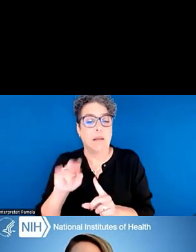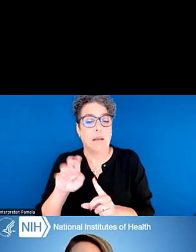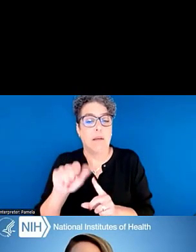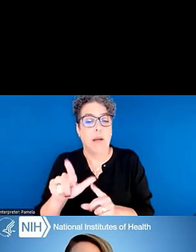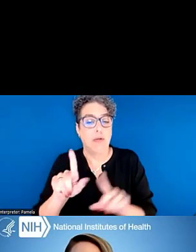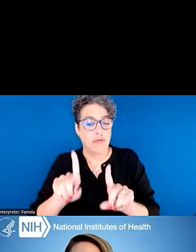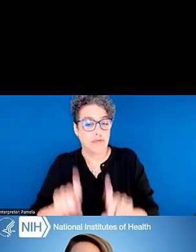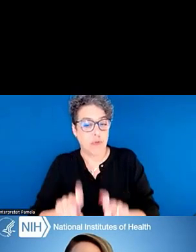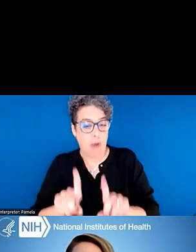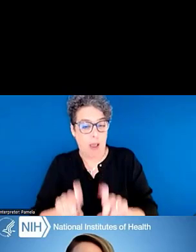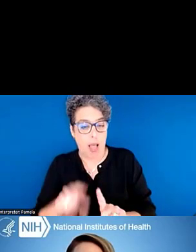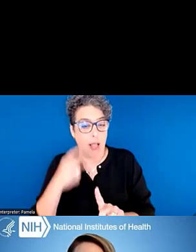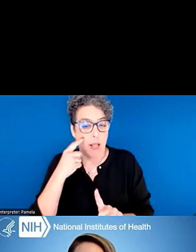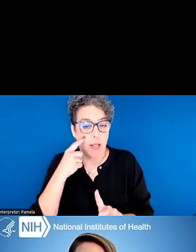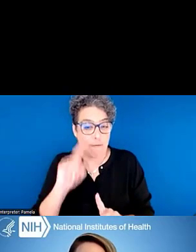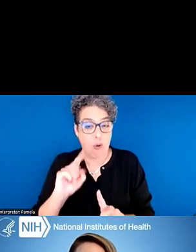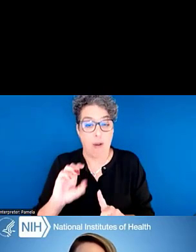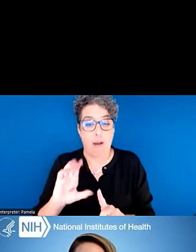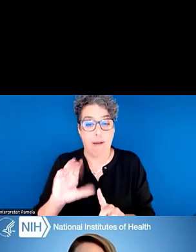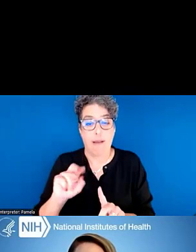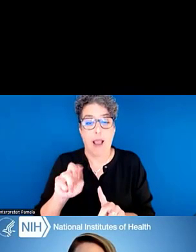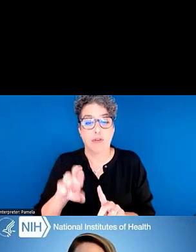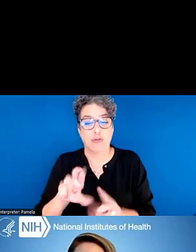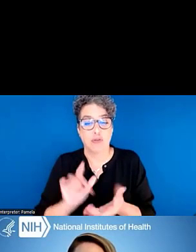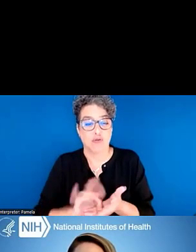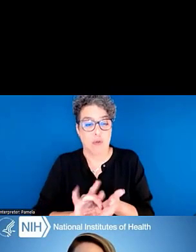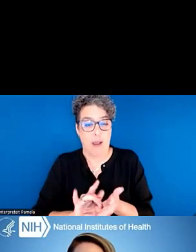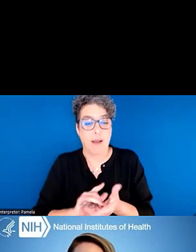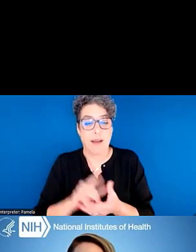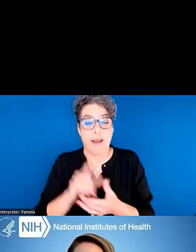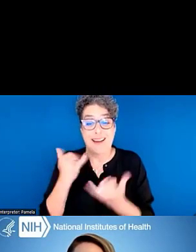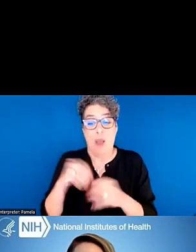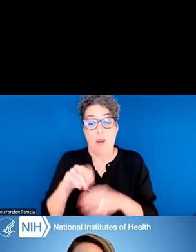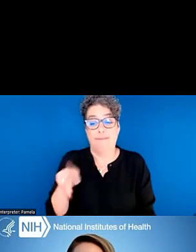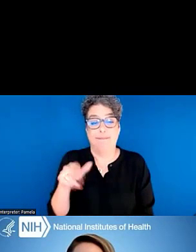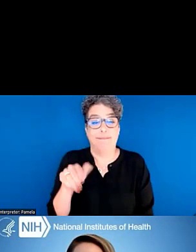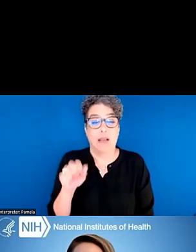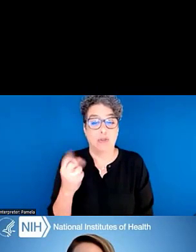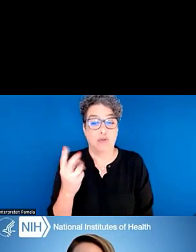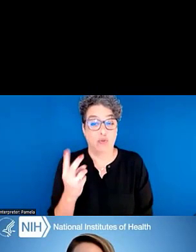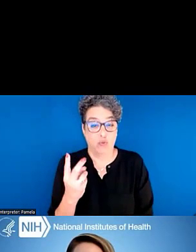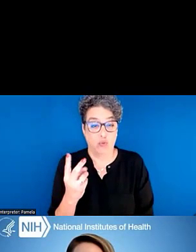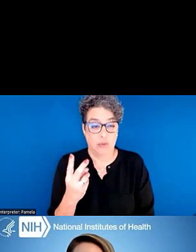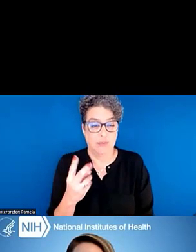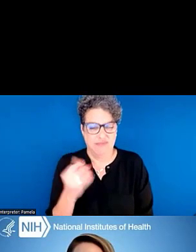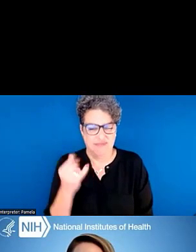that your university has patented. One of the studies in your trial ..study